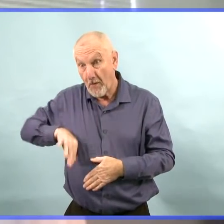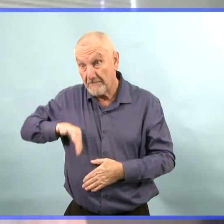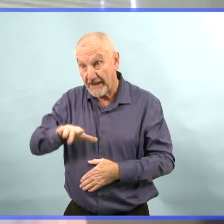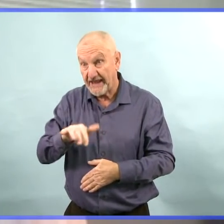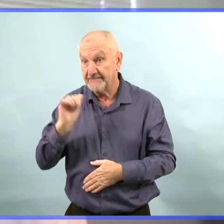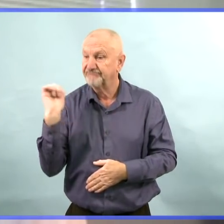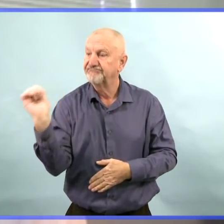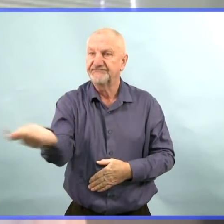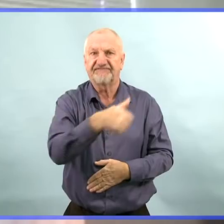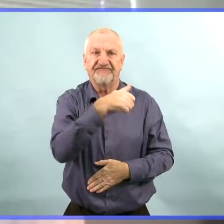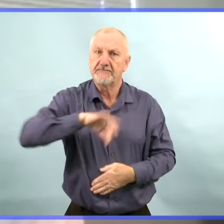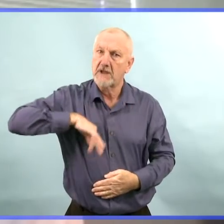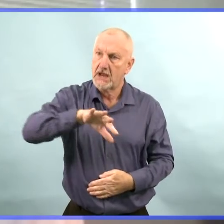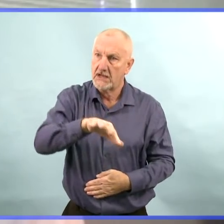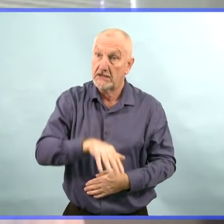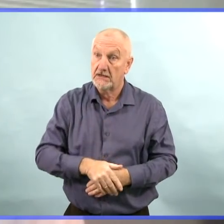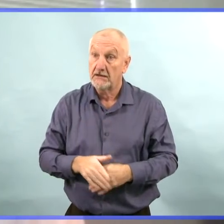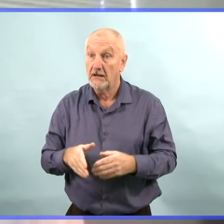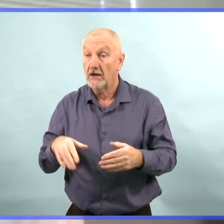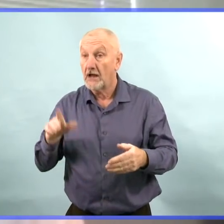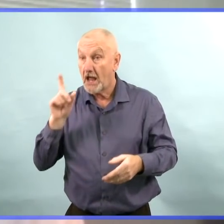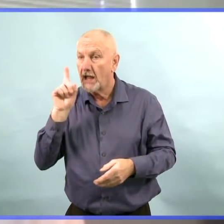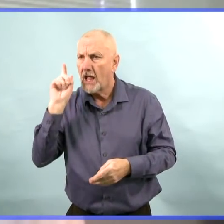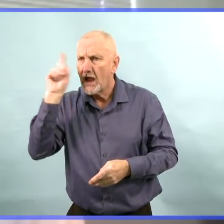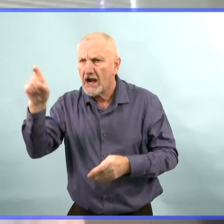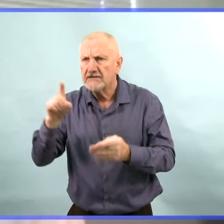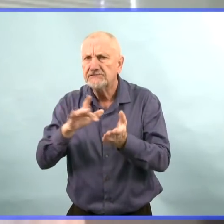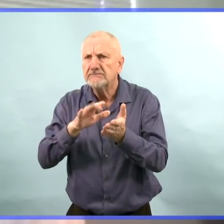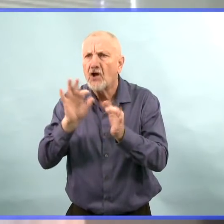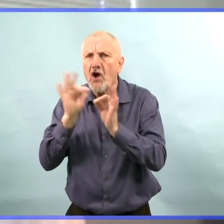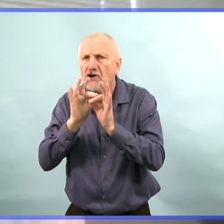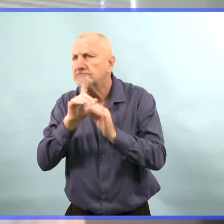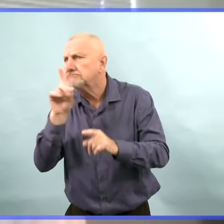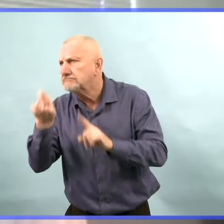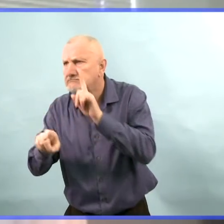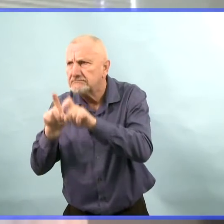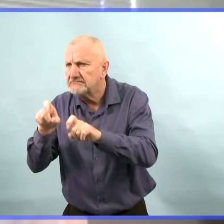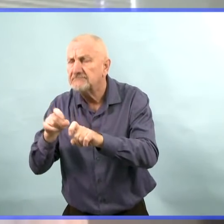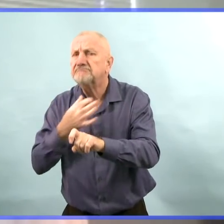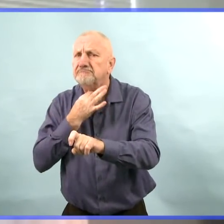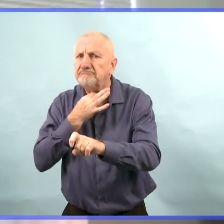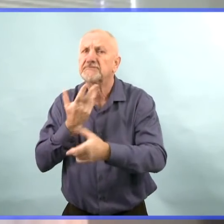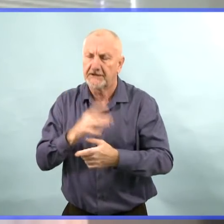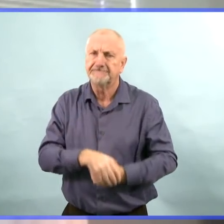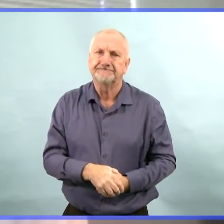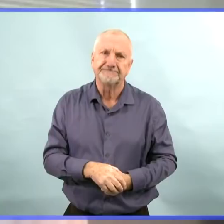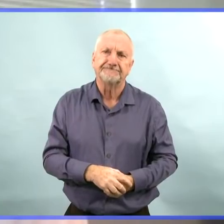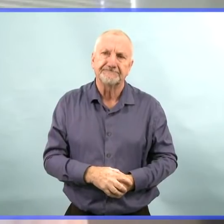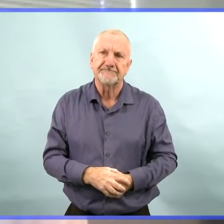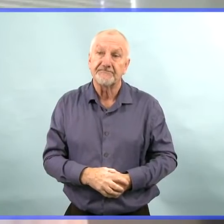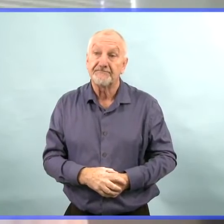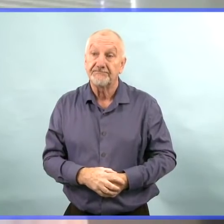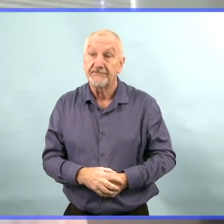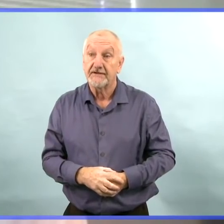for clarification approved rapid covert 19 tests include the abbot pan bio cova 19